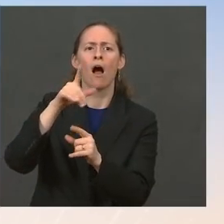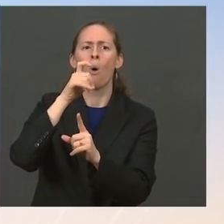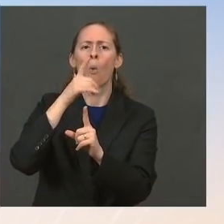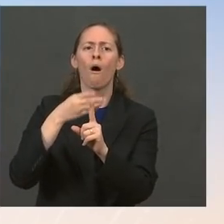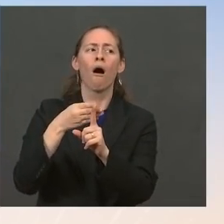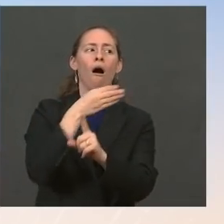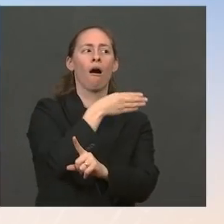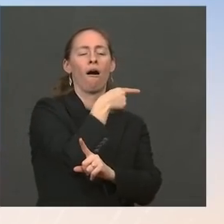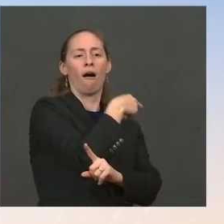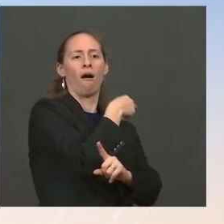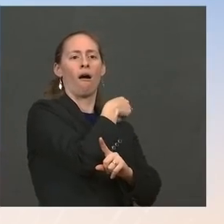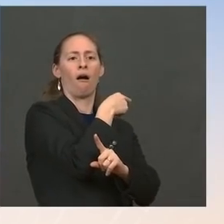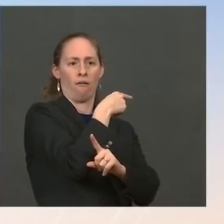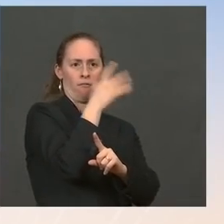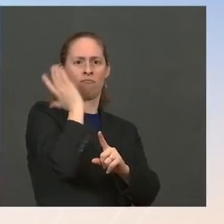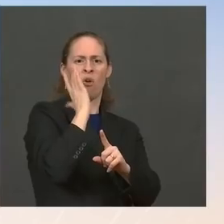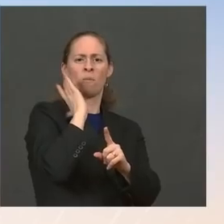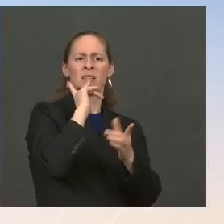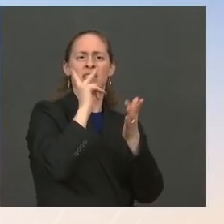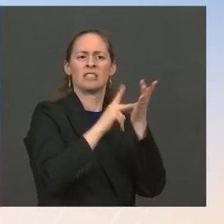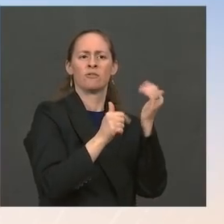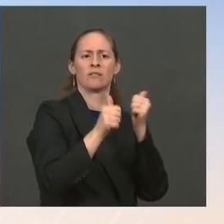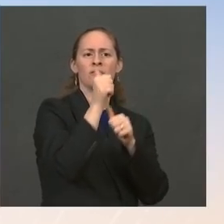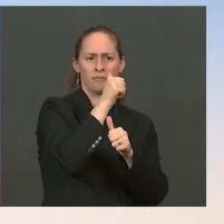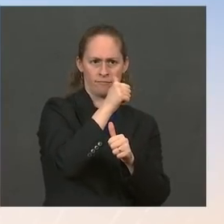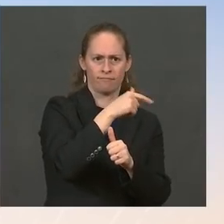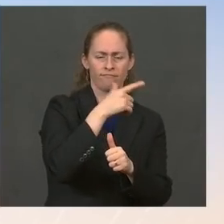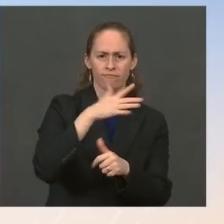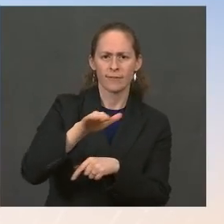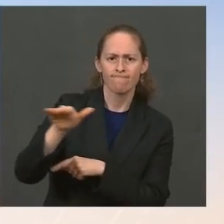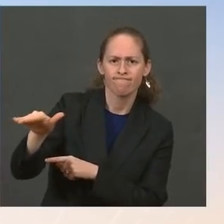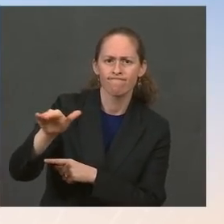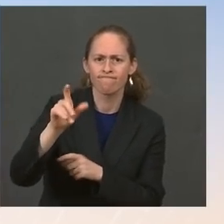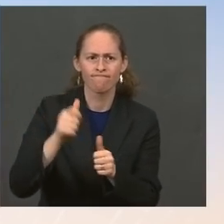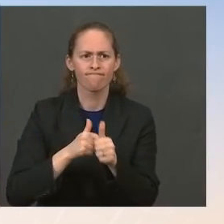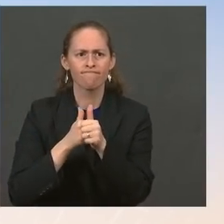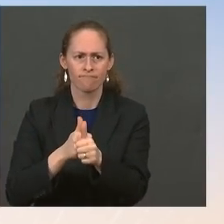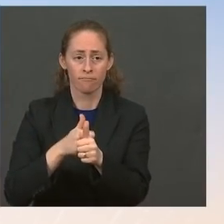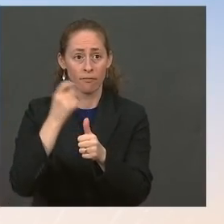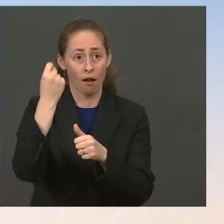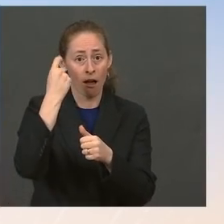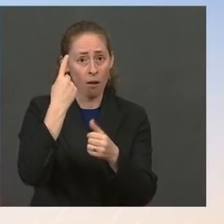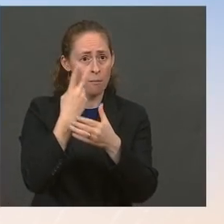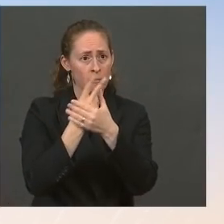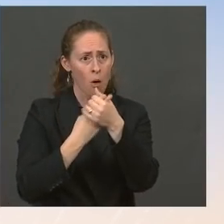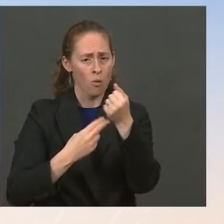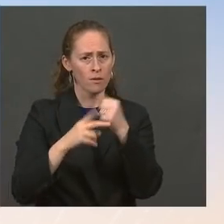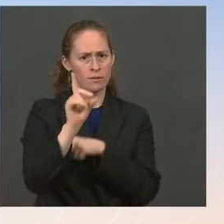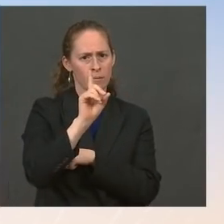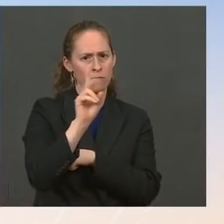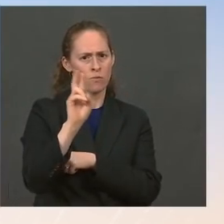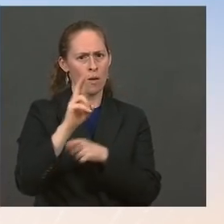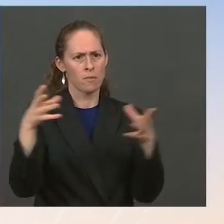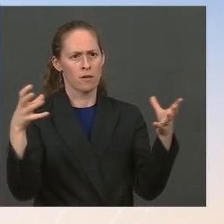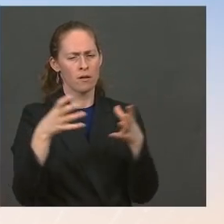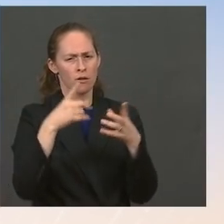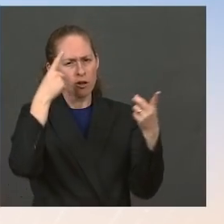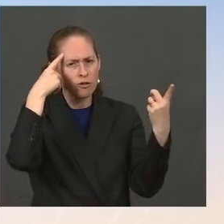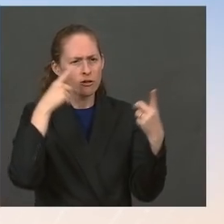former Secretary Larry Summers -- Democrats and Republicans of both parties -- who feel there could be significant savings over the course of time.